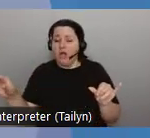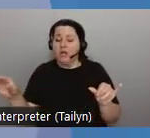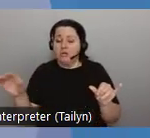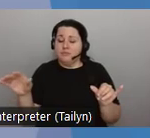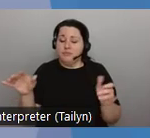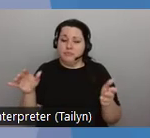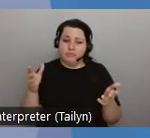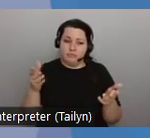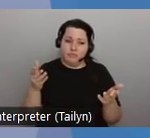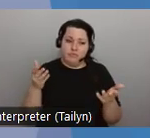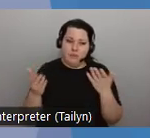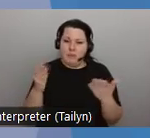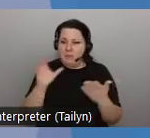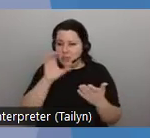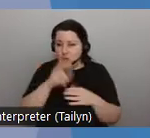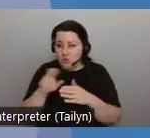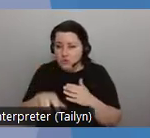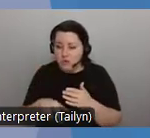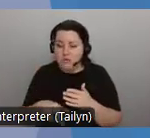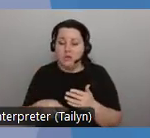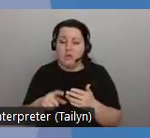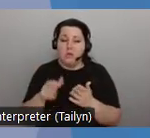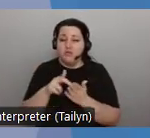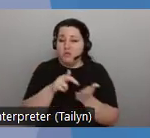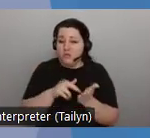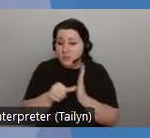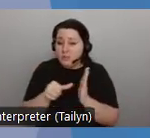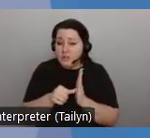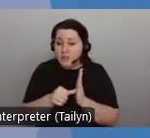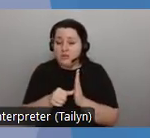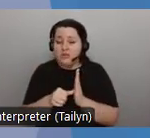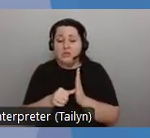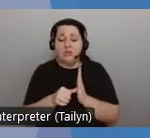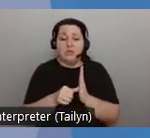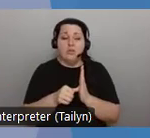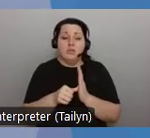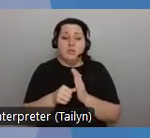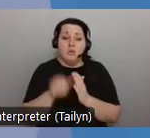when they are read by assistive technology. The longer a URL is, so if you're going to a specific page